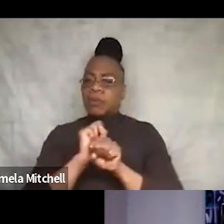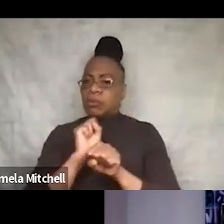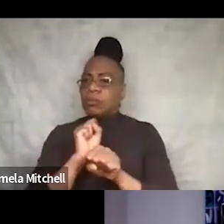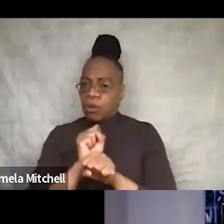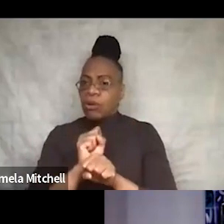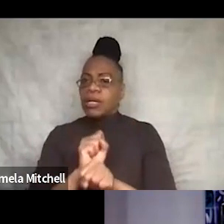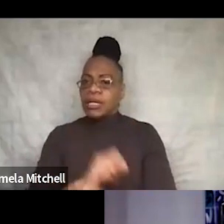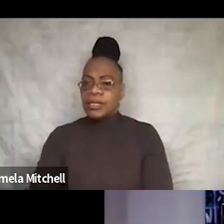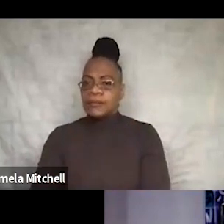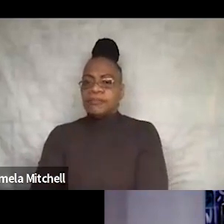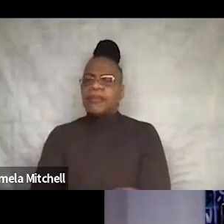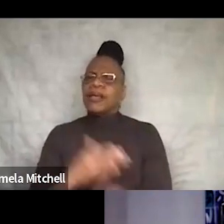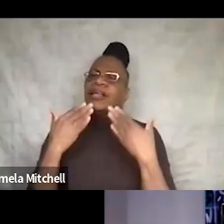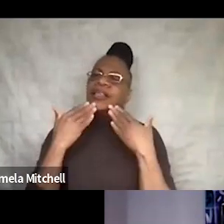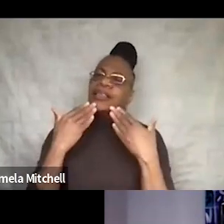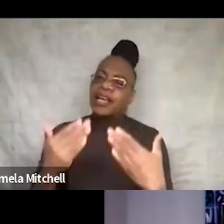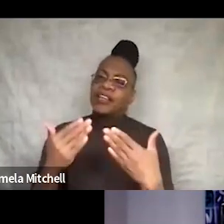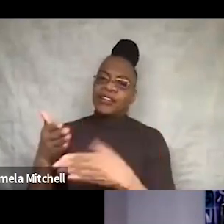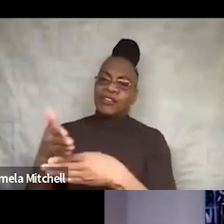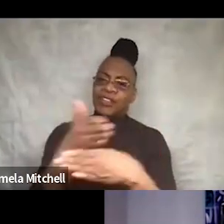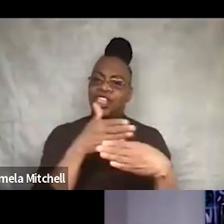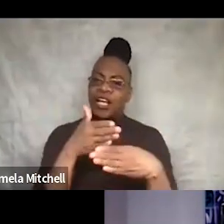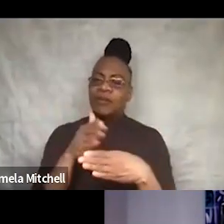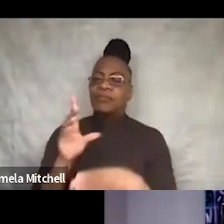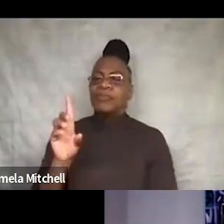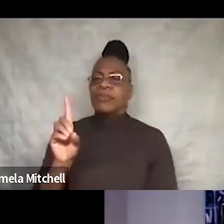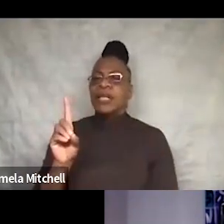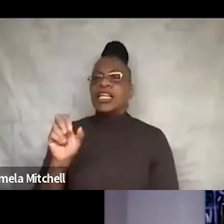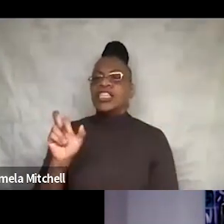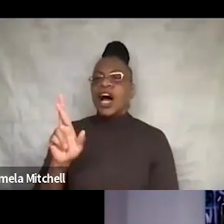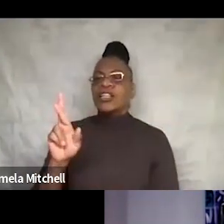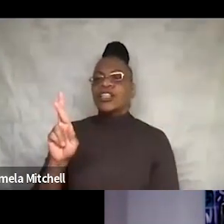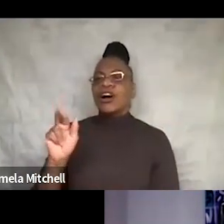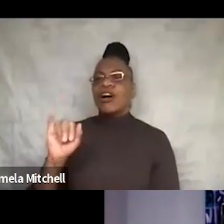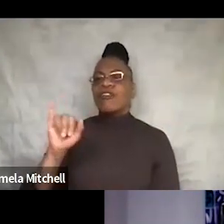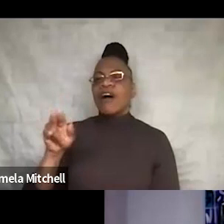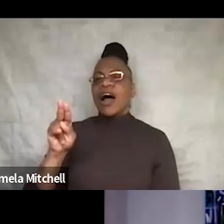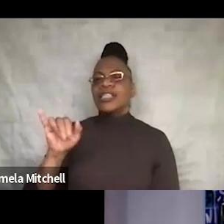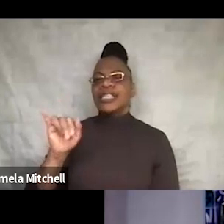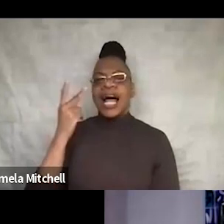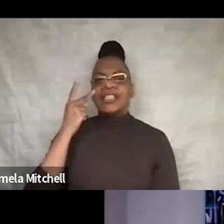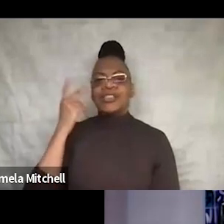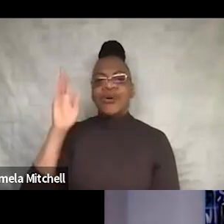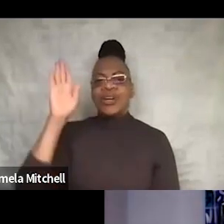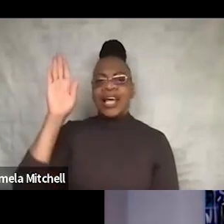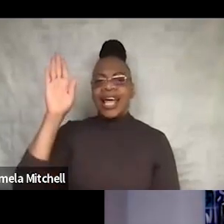Thank you, thank you so much for sharing that. Dr. Rajni, I think I saw your hand go up again. Yeah, sure, no, I just was gonna share, yeah,